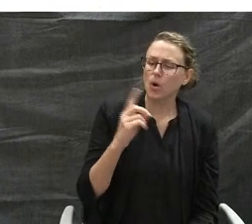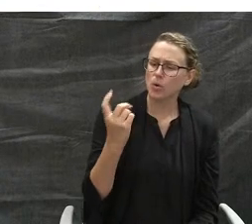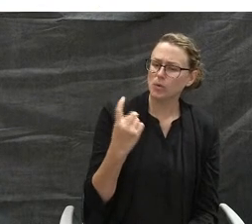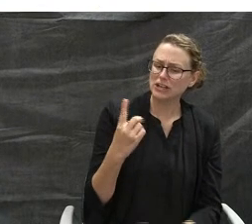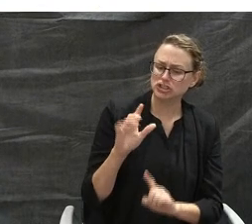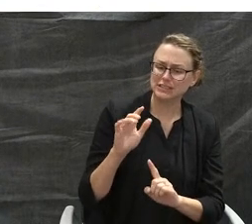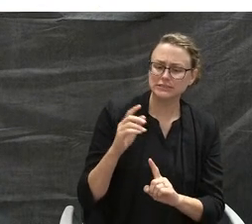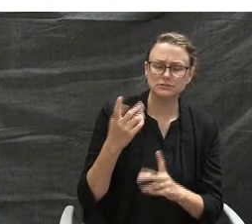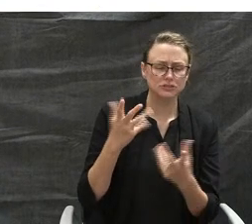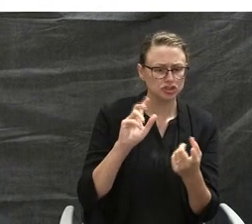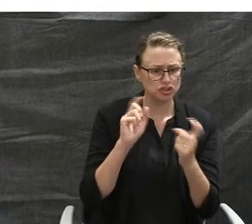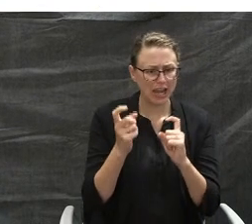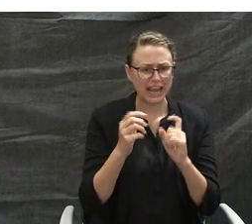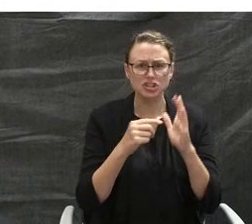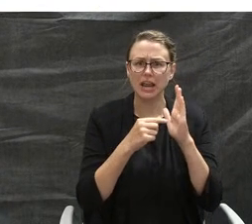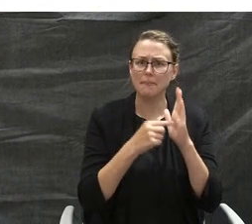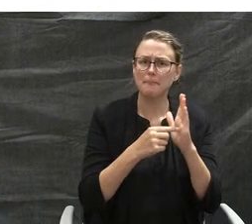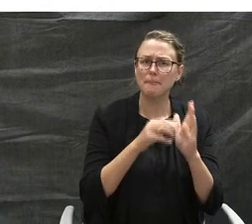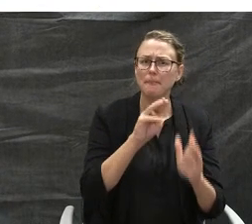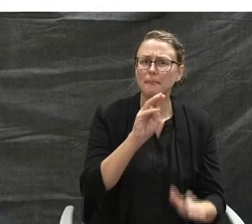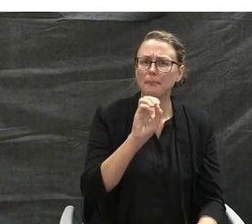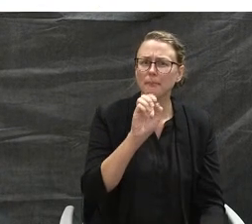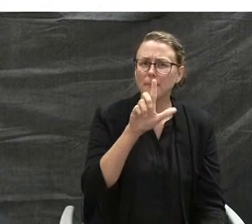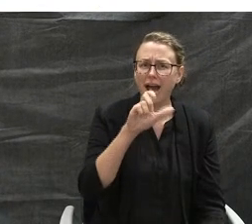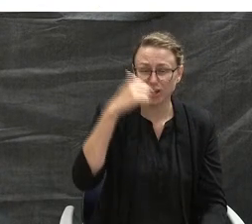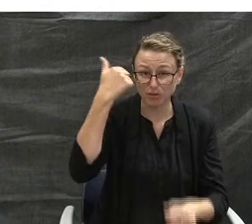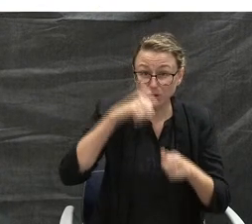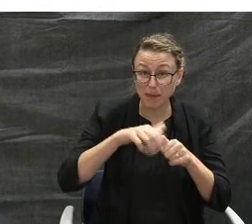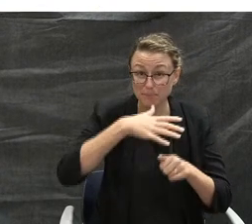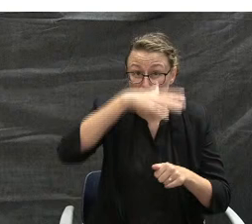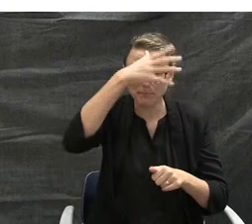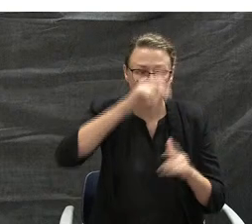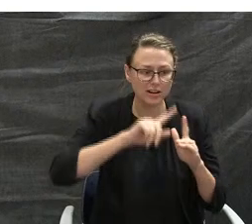what they hear about the hybrid. They're not as nervous about